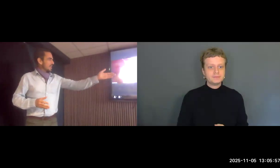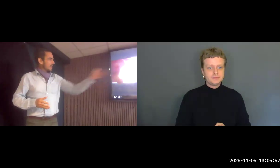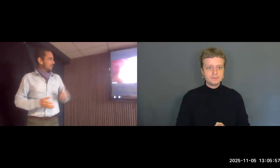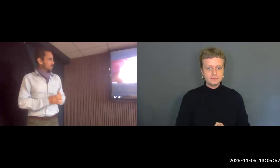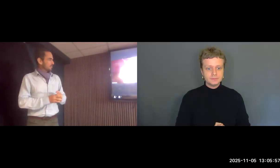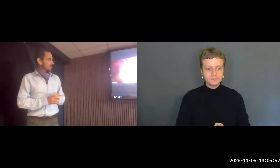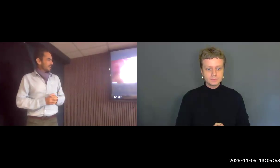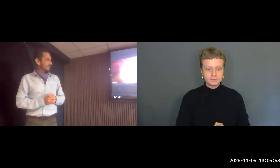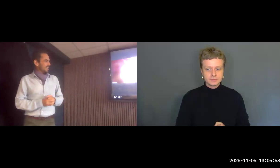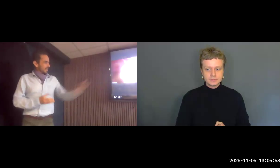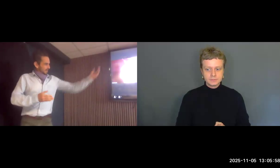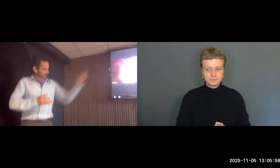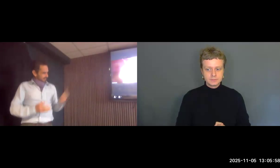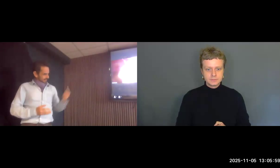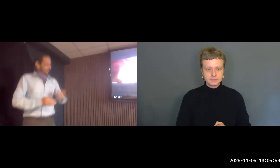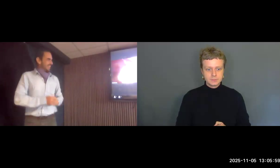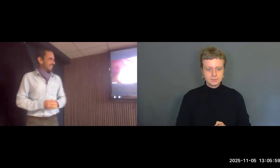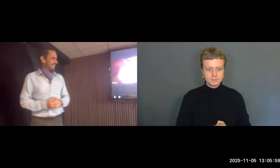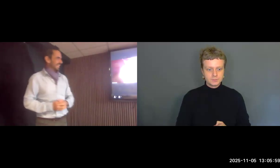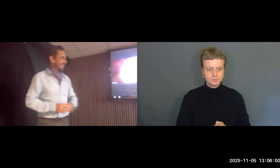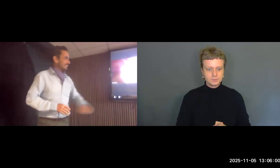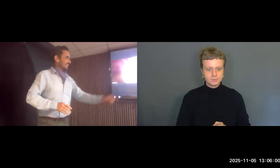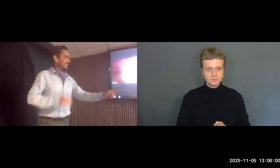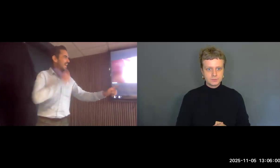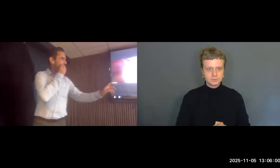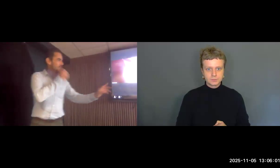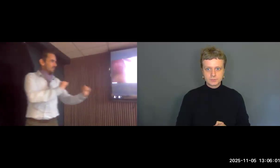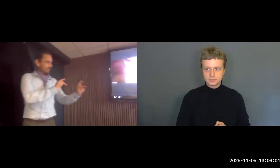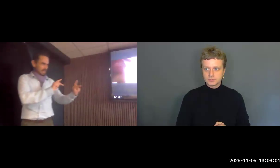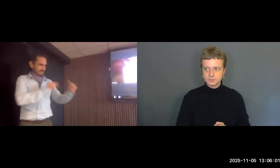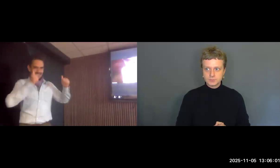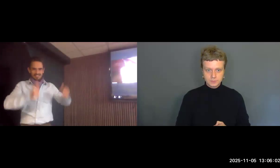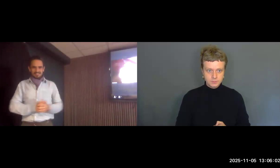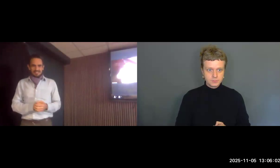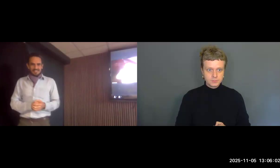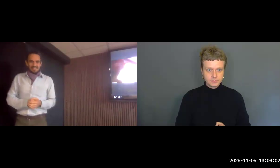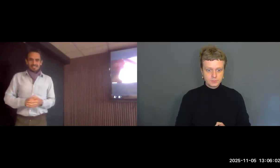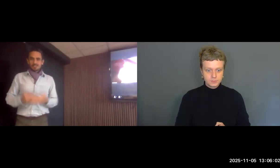Victoria? Uh, yeah, okay, yeah.